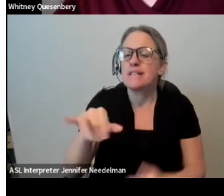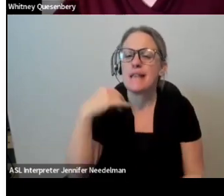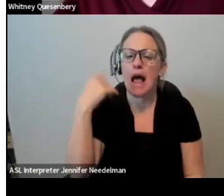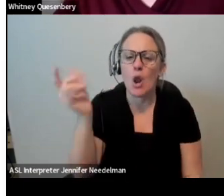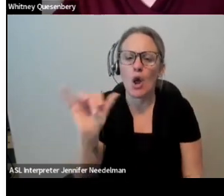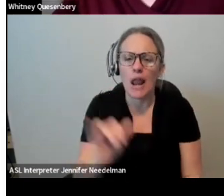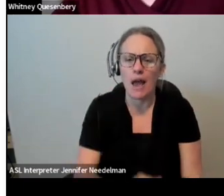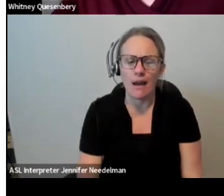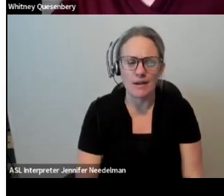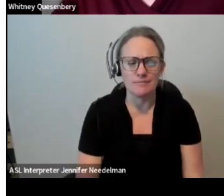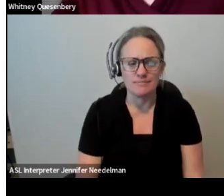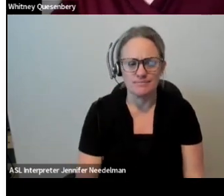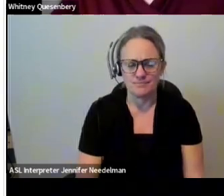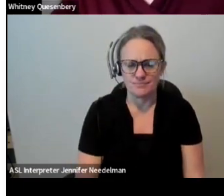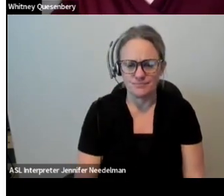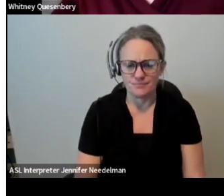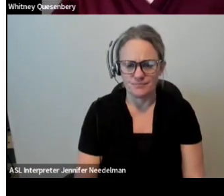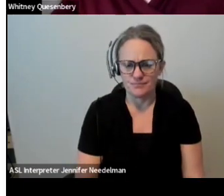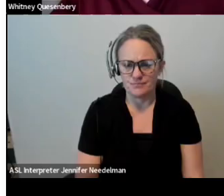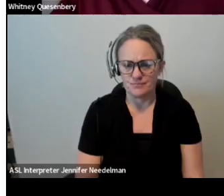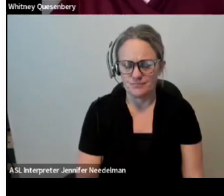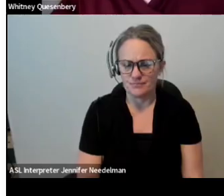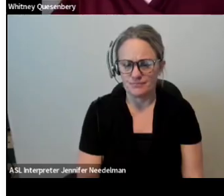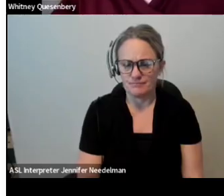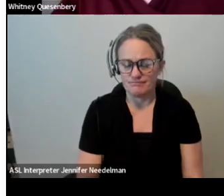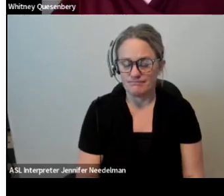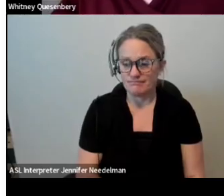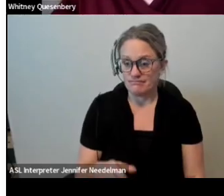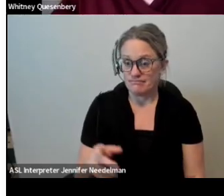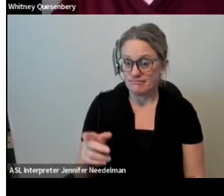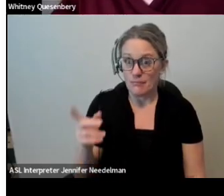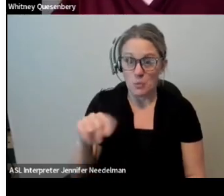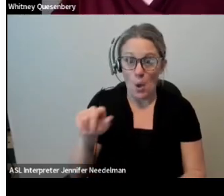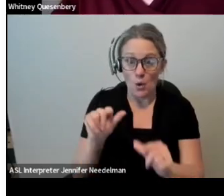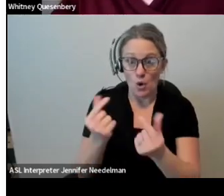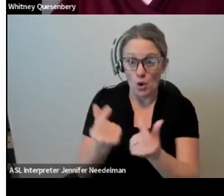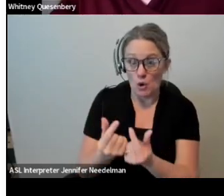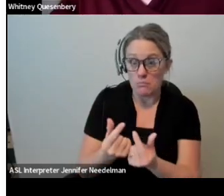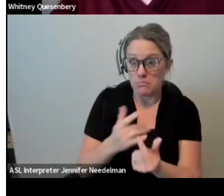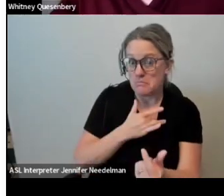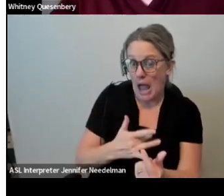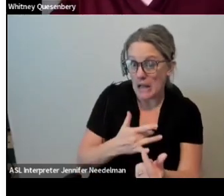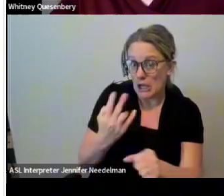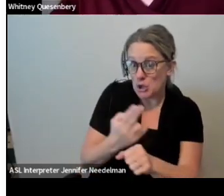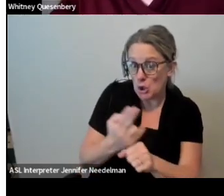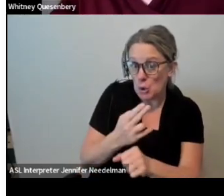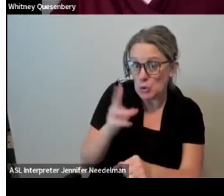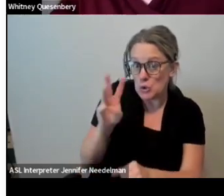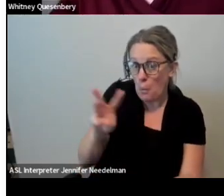For example, are they a group who's likely to be on the web or not likely to be on the web?